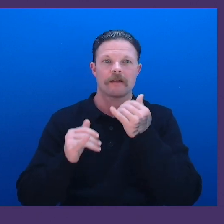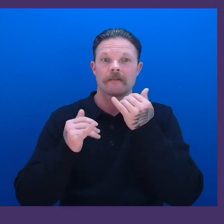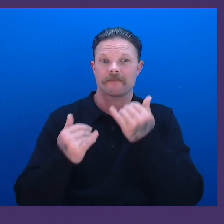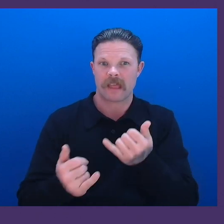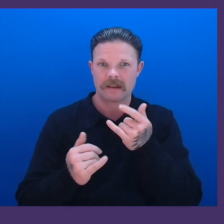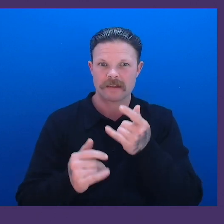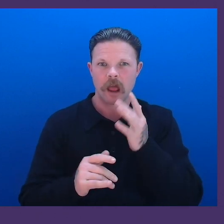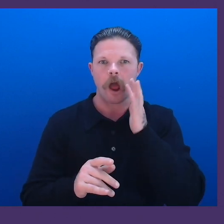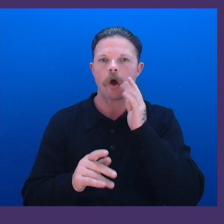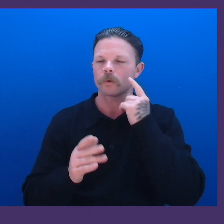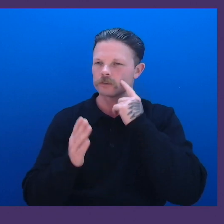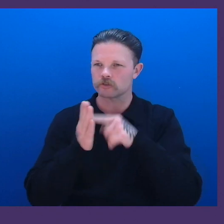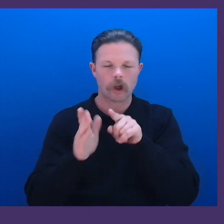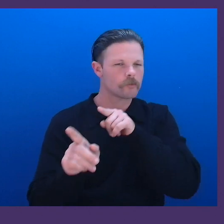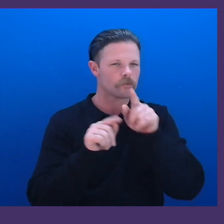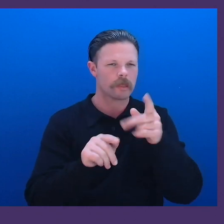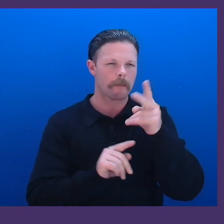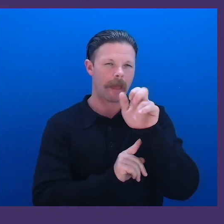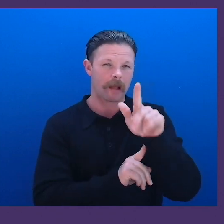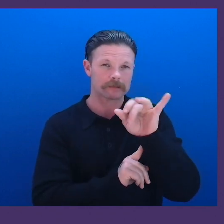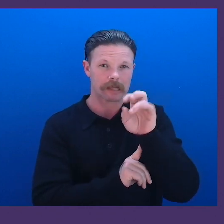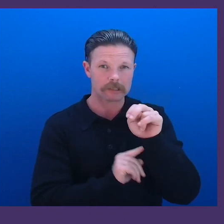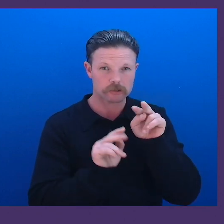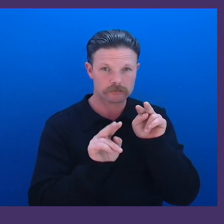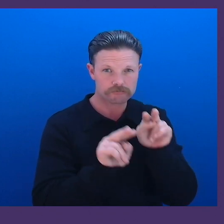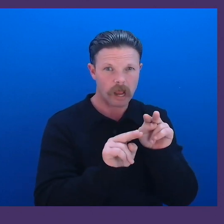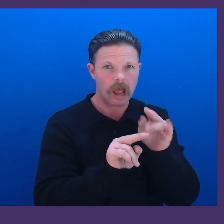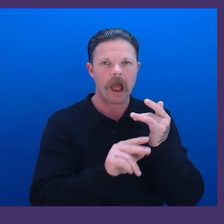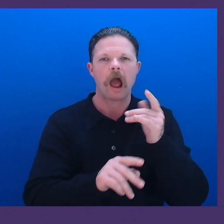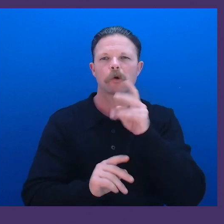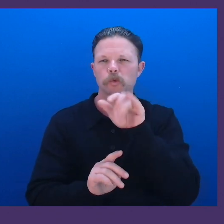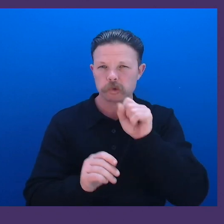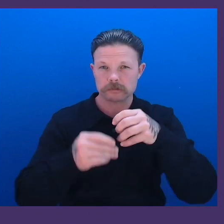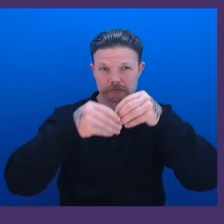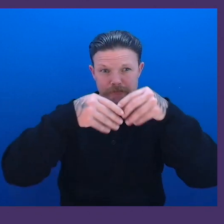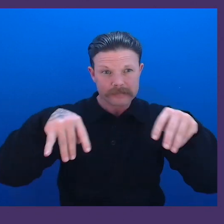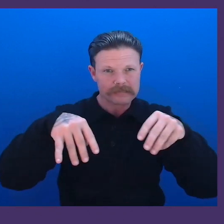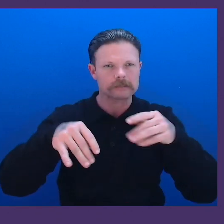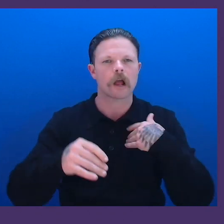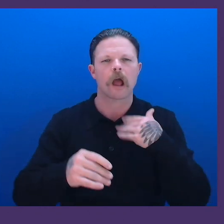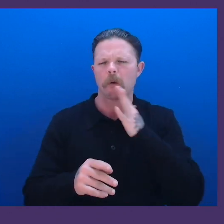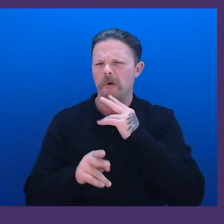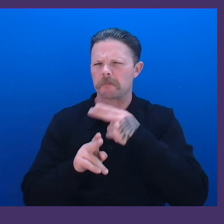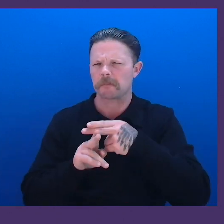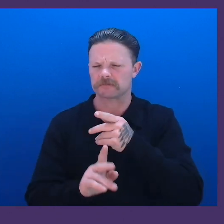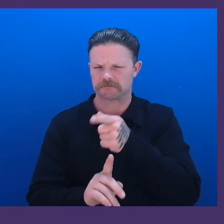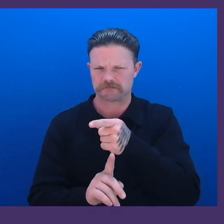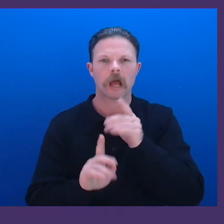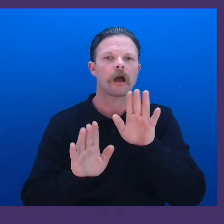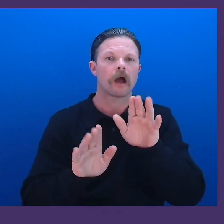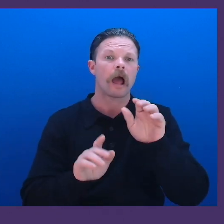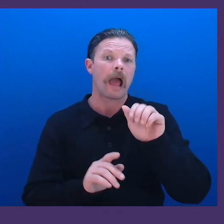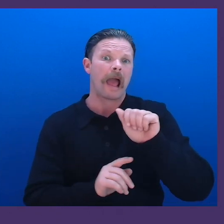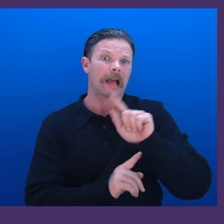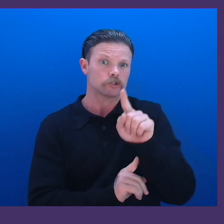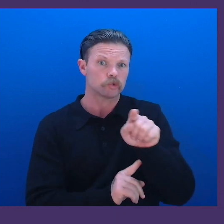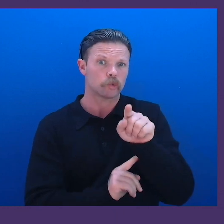I'll just mention them here briefly. So, we have Azure AI Foundry Evaluations. Those tools cover a variety